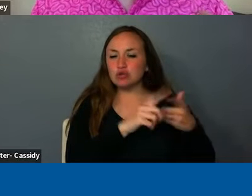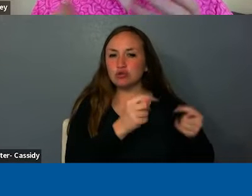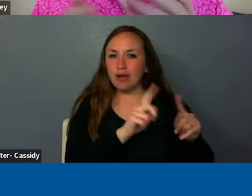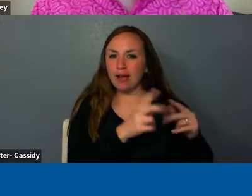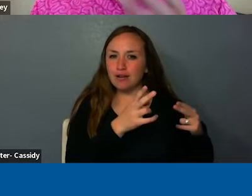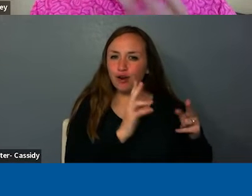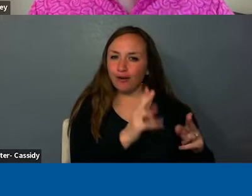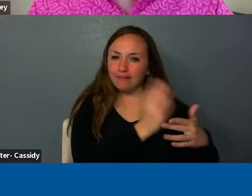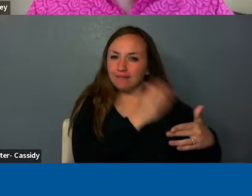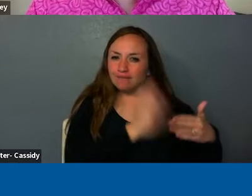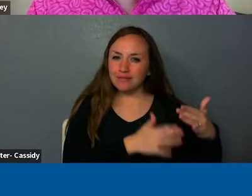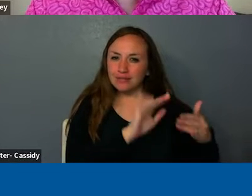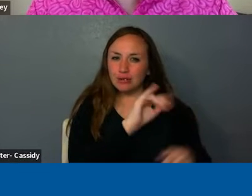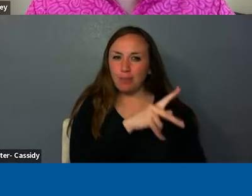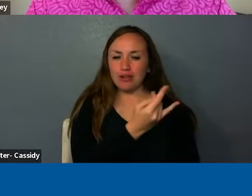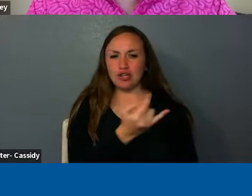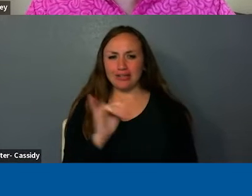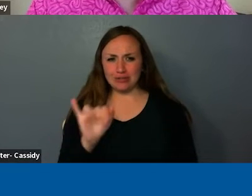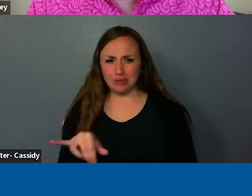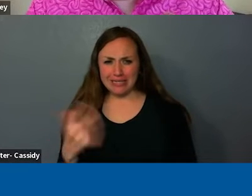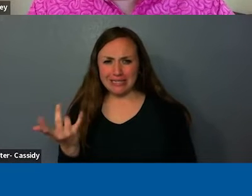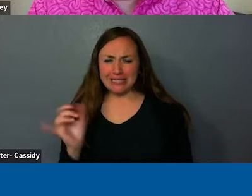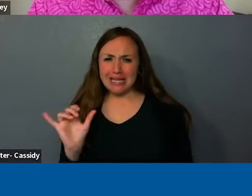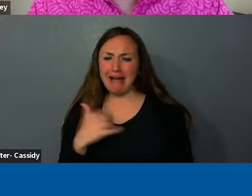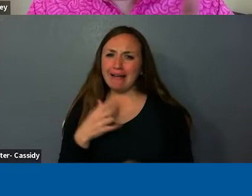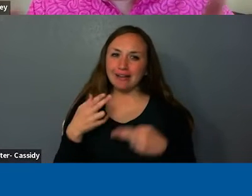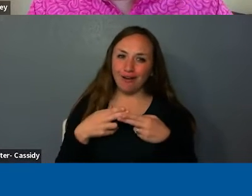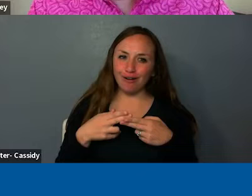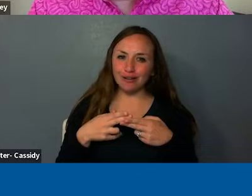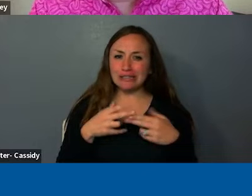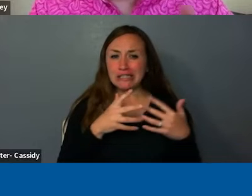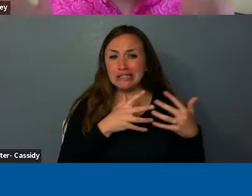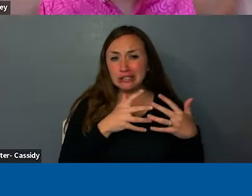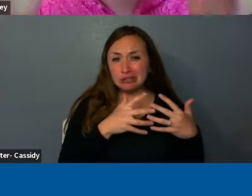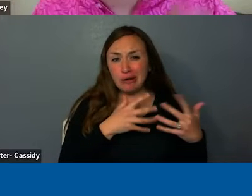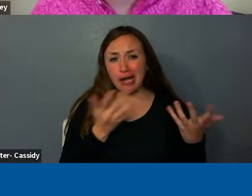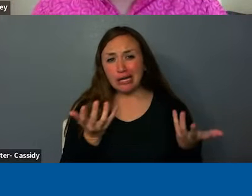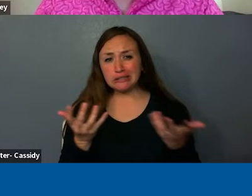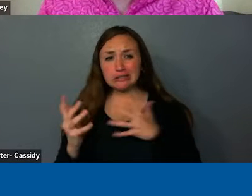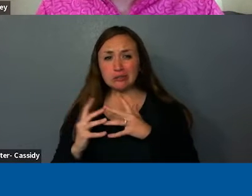and this kind of leads to what I call a gray eh and a gray ah phenomenon